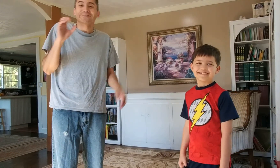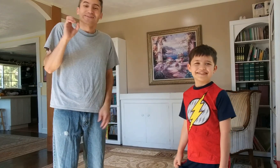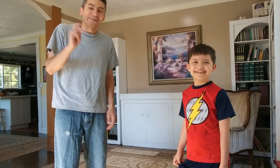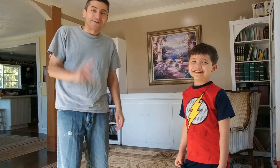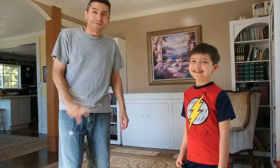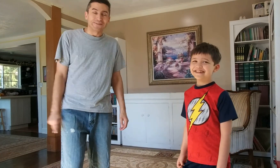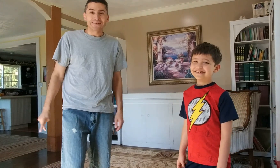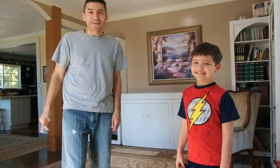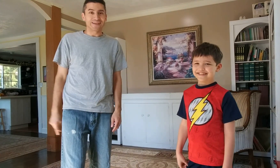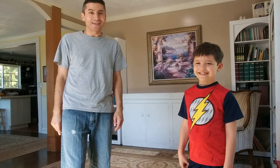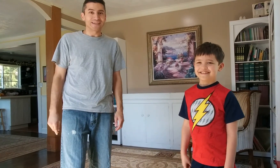OKAY